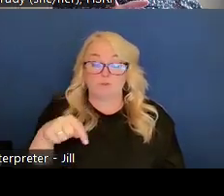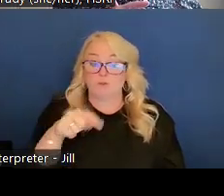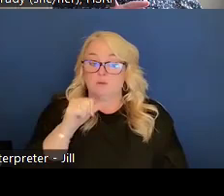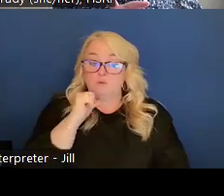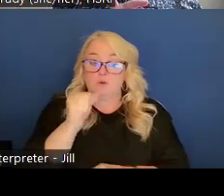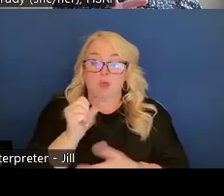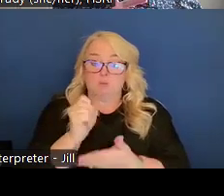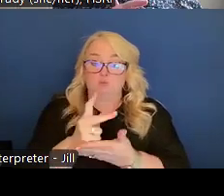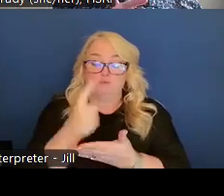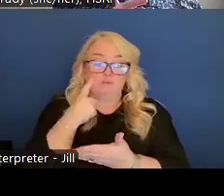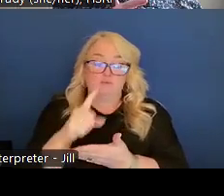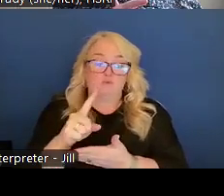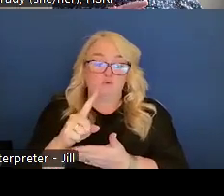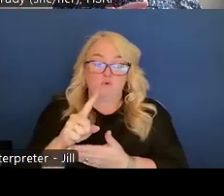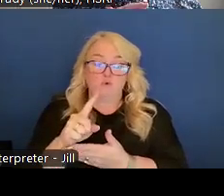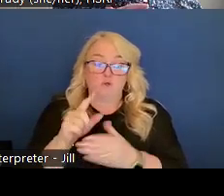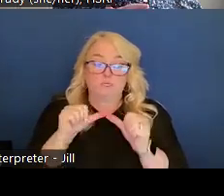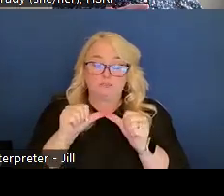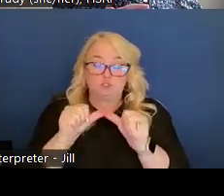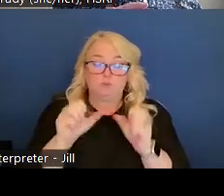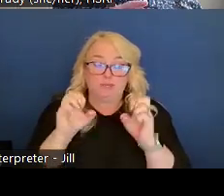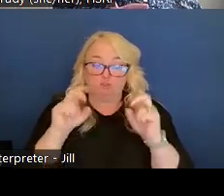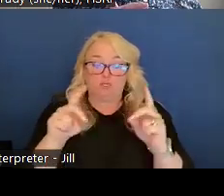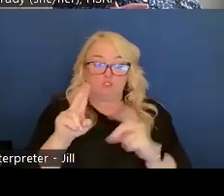approved for Continuing Education Units (CEUs), so you